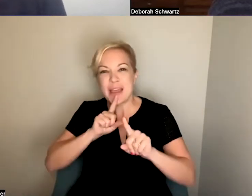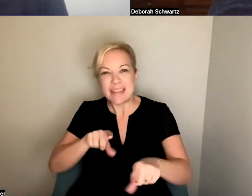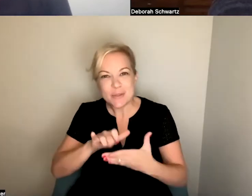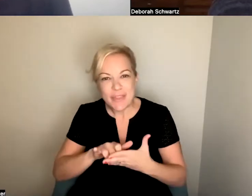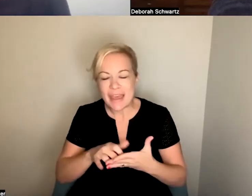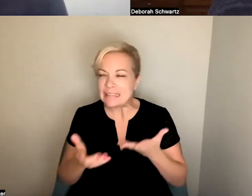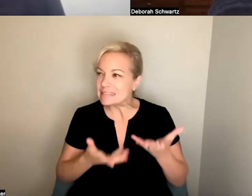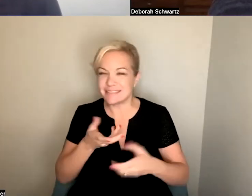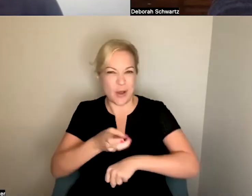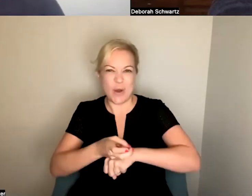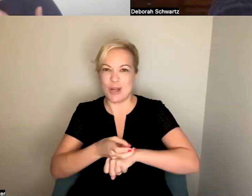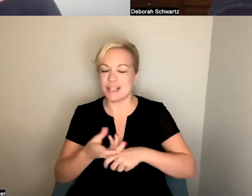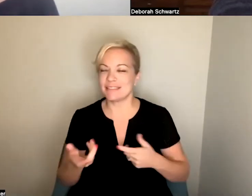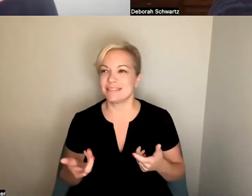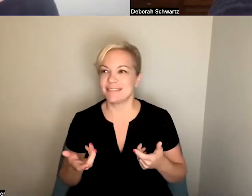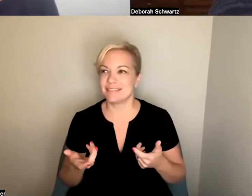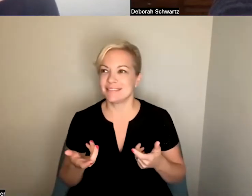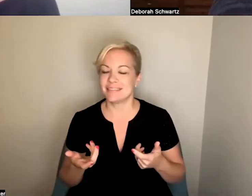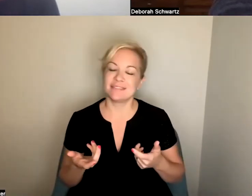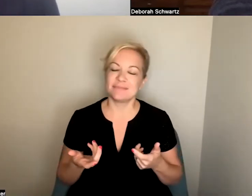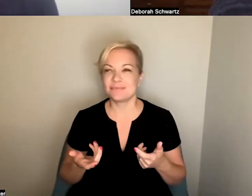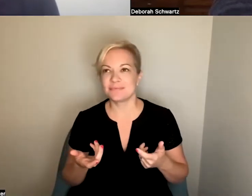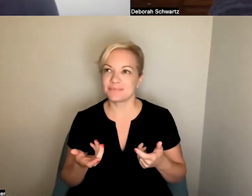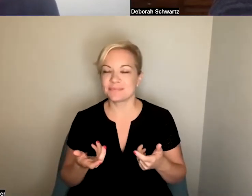you know, how can that kind of situation that you're talking about be avoided,